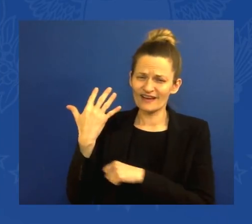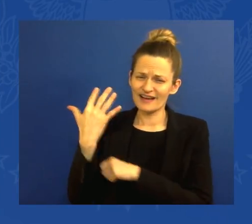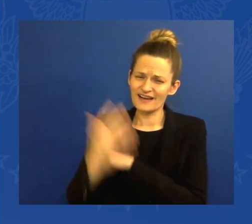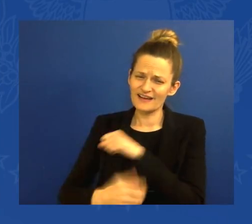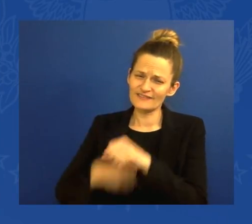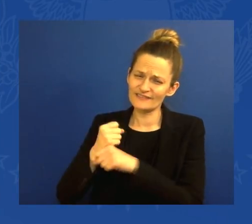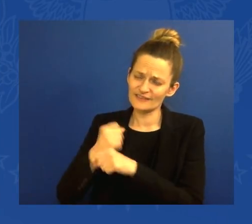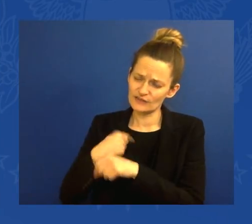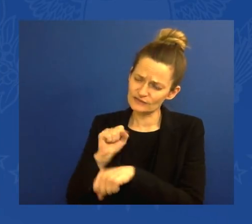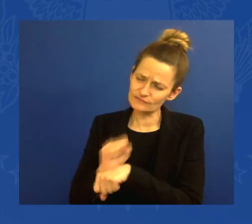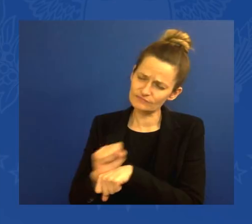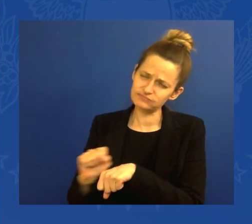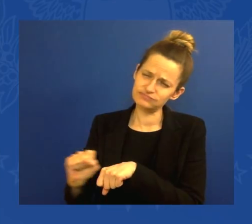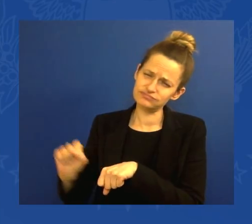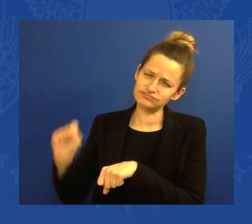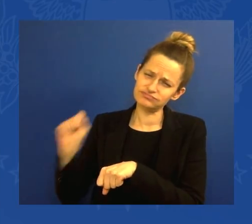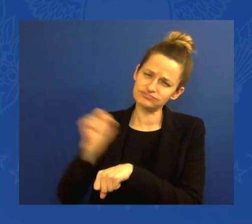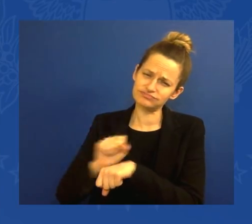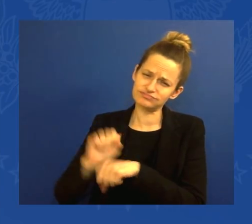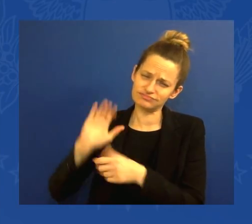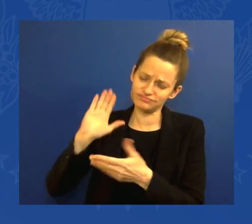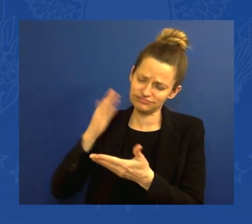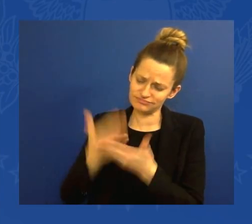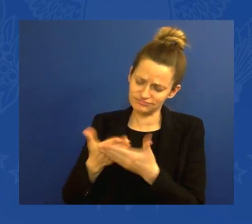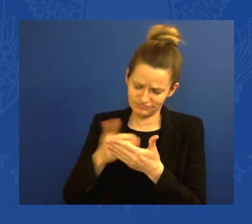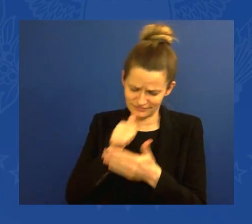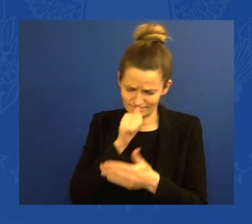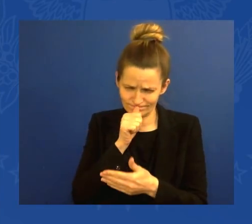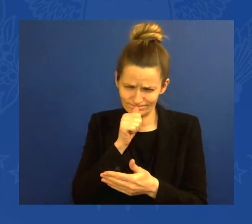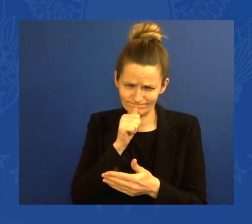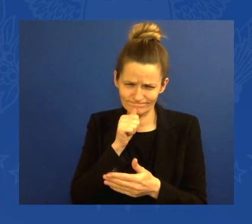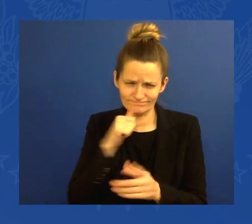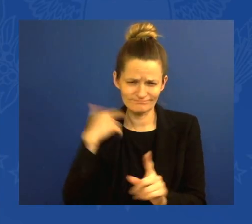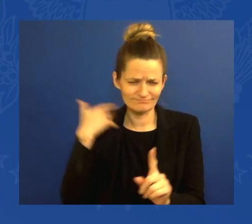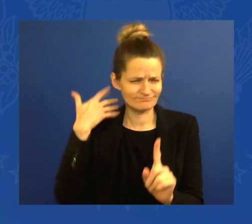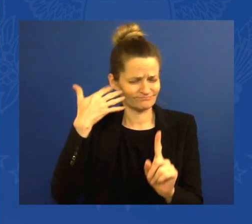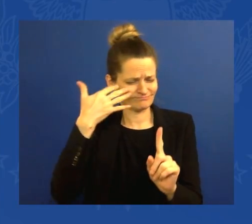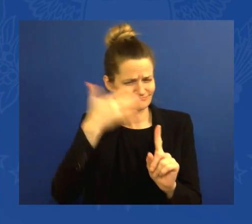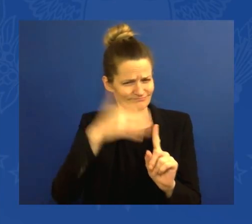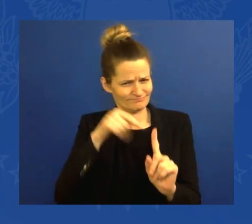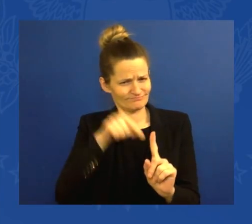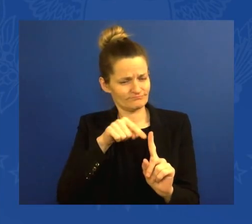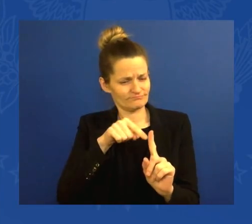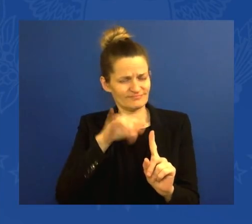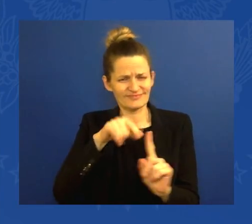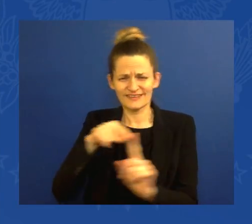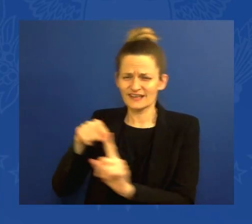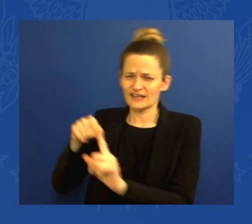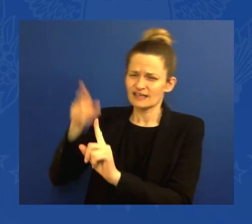An historic day that proves that both parties can come together to get something good done.